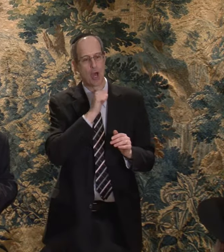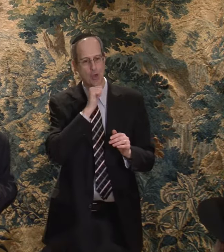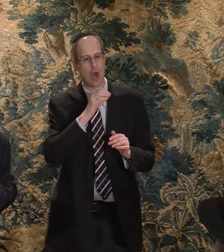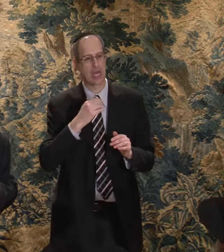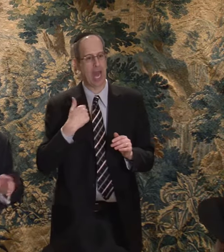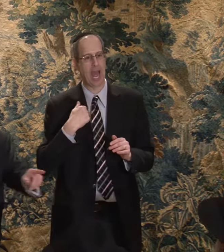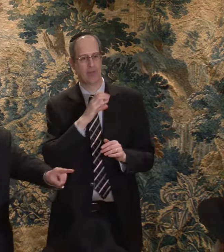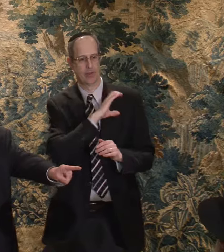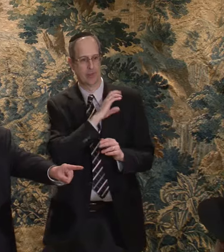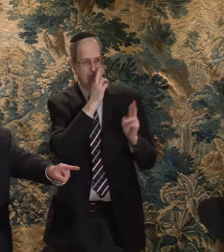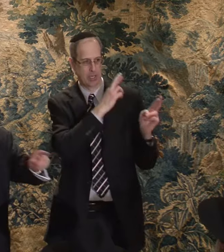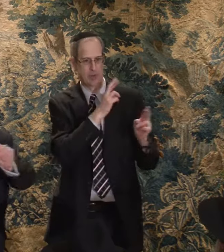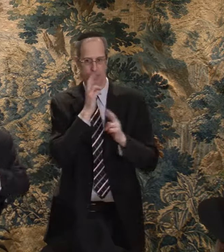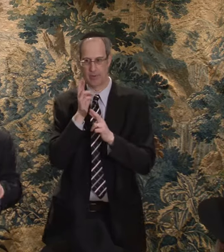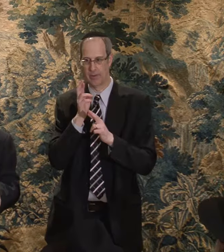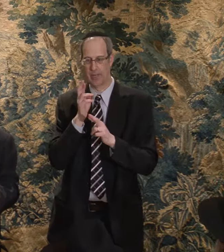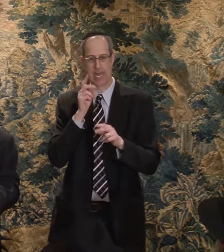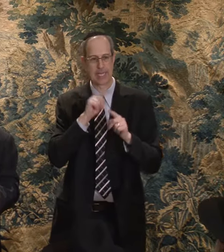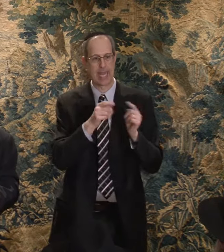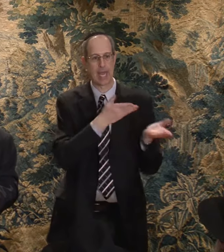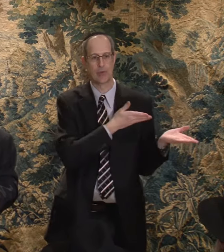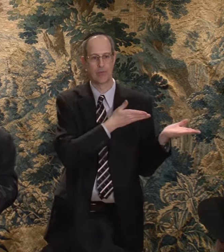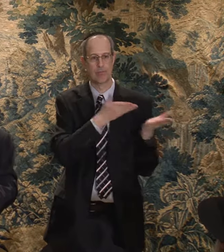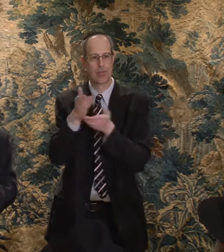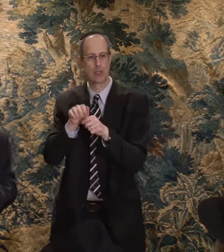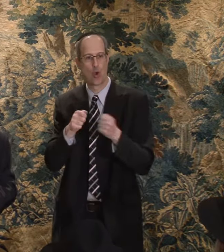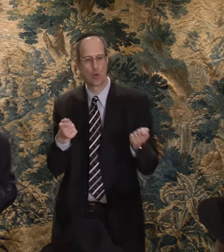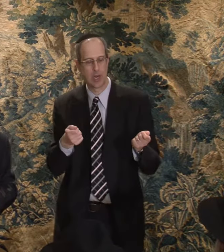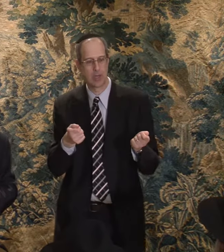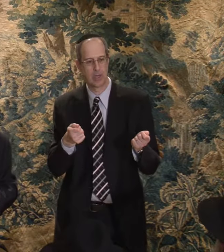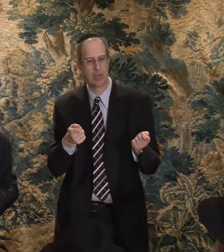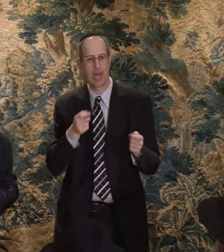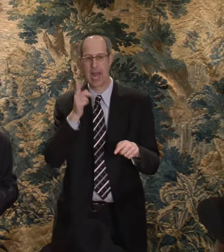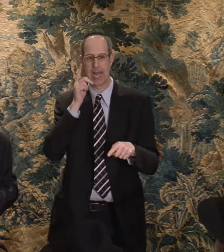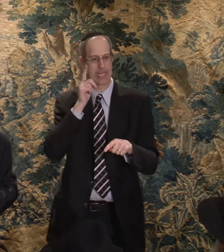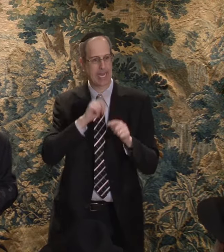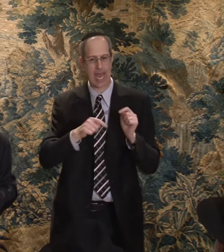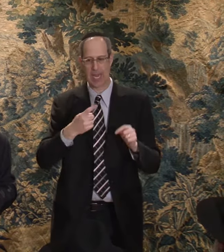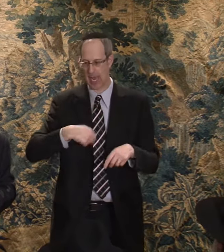exhibits that they can transmit IRA they can't be our of a man our are born